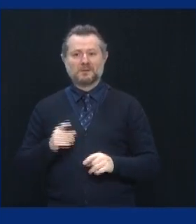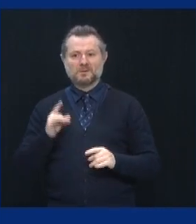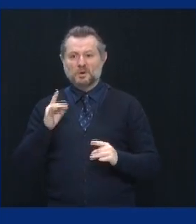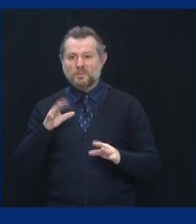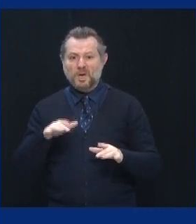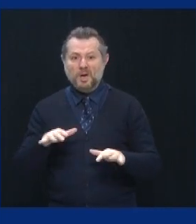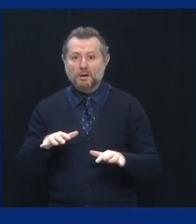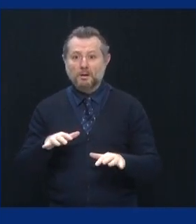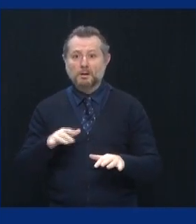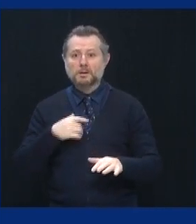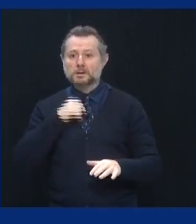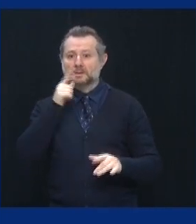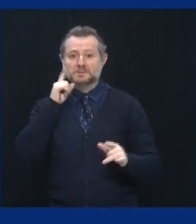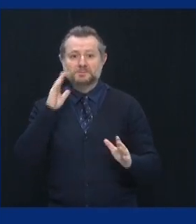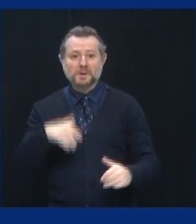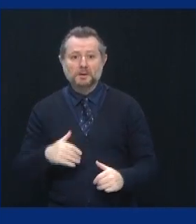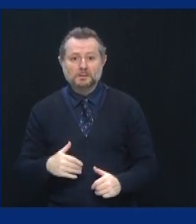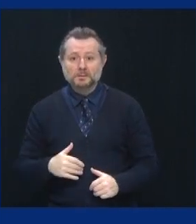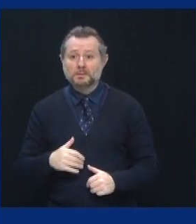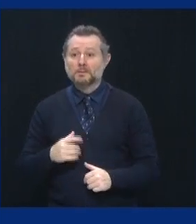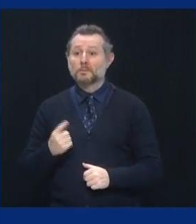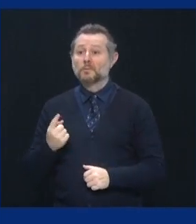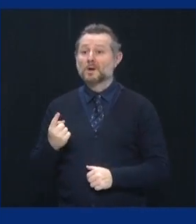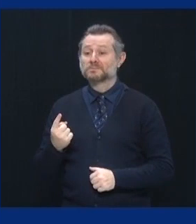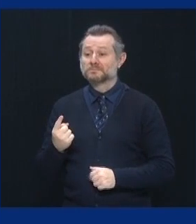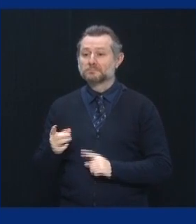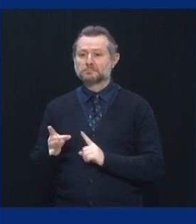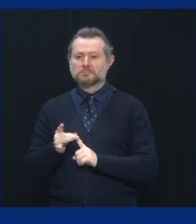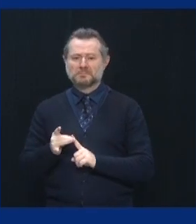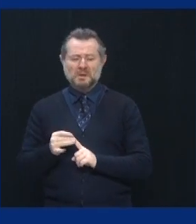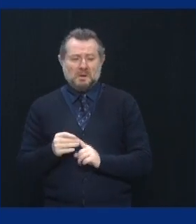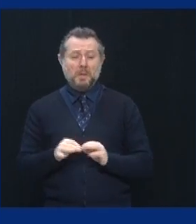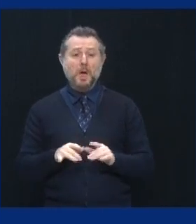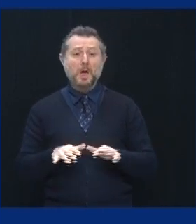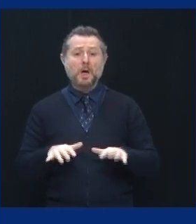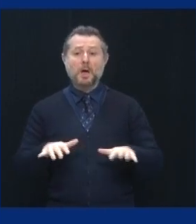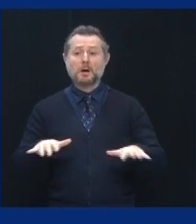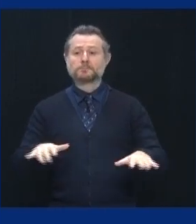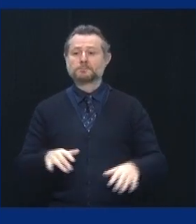WE HAD IT FOR MONTHS AND THE OTHER STATES WATCHED US AND THEY HAD THE ADVANTAGE OF NOTICE.